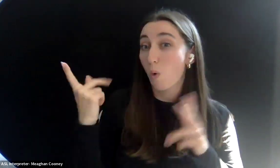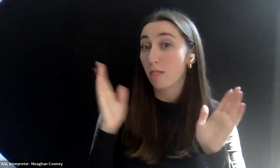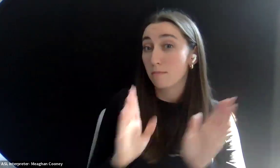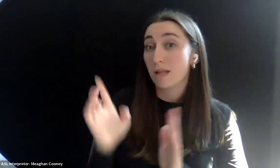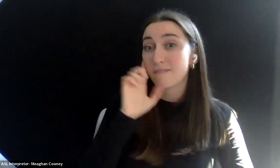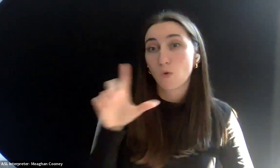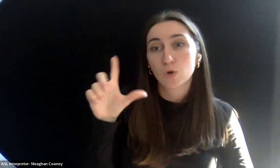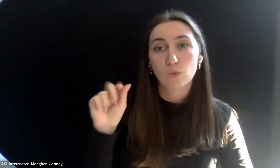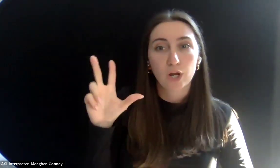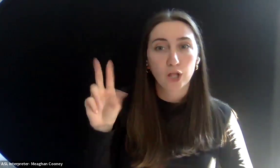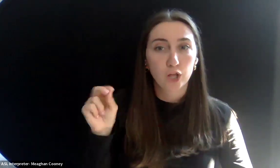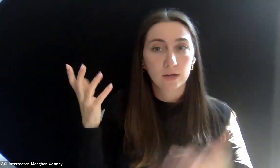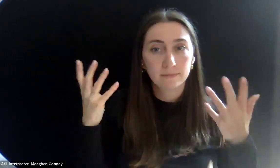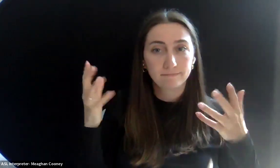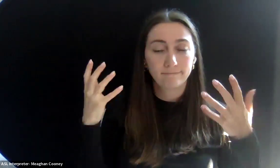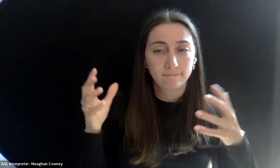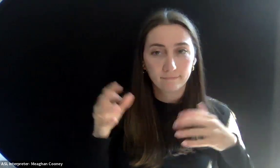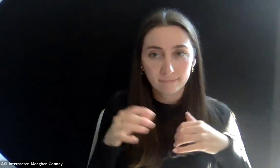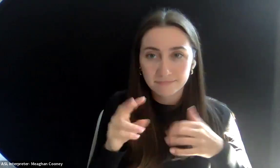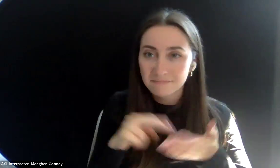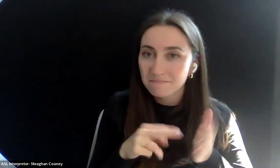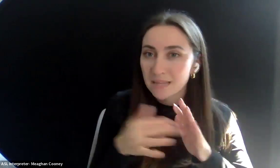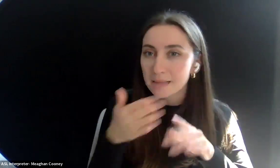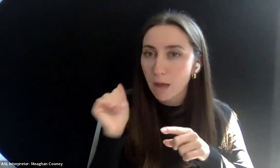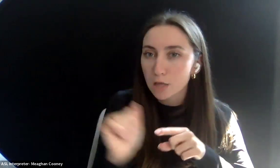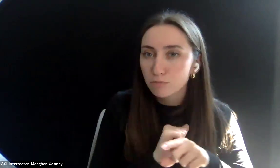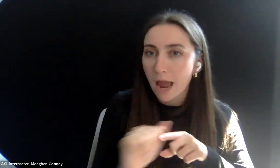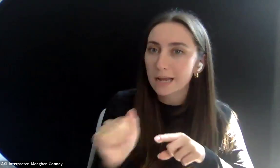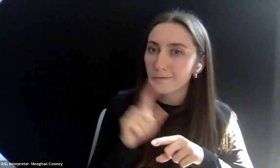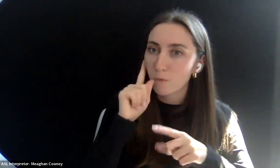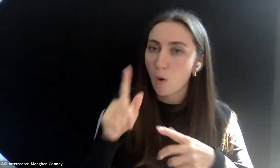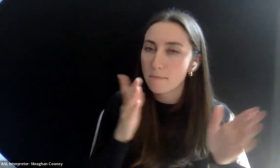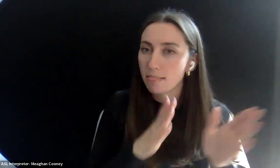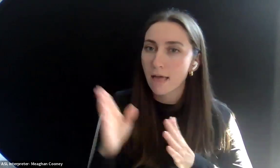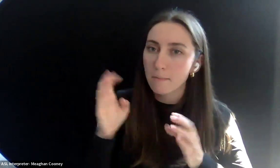example. So that a best practice is to plan for a longer planning